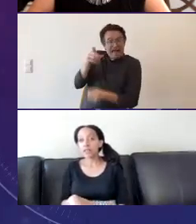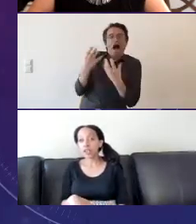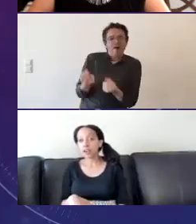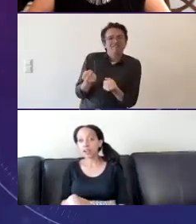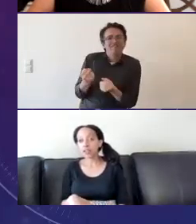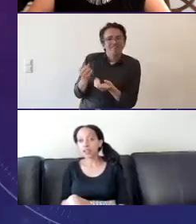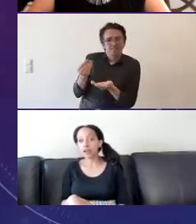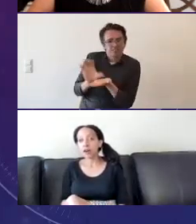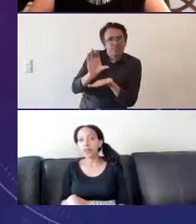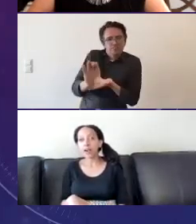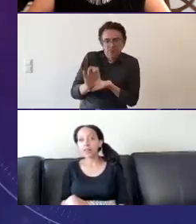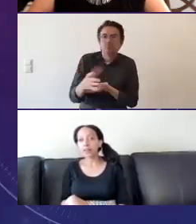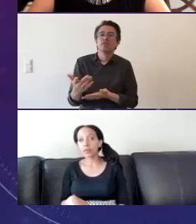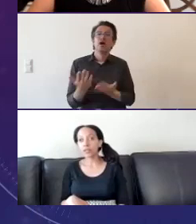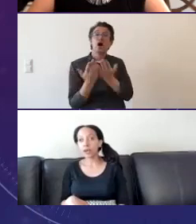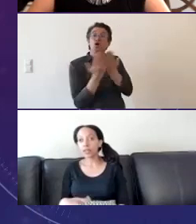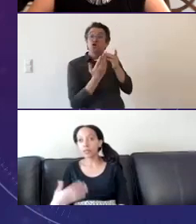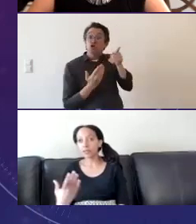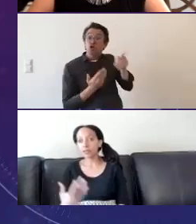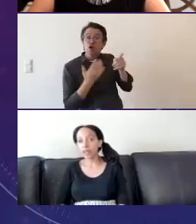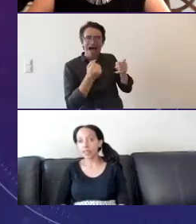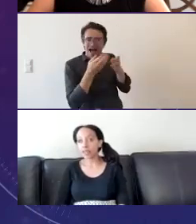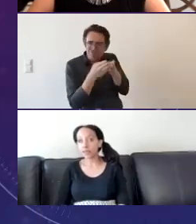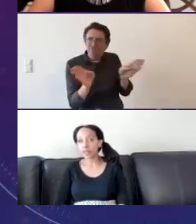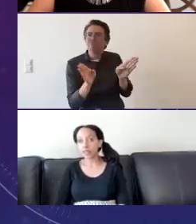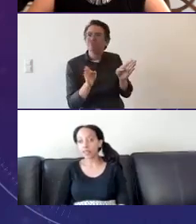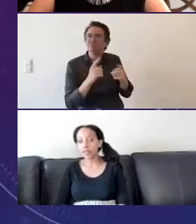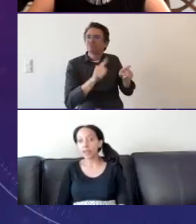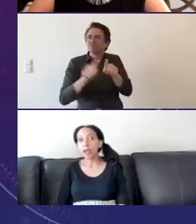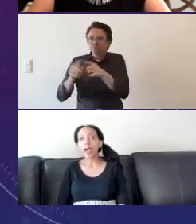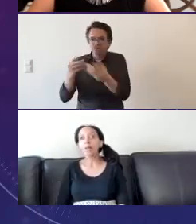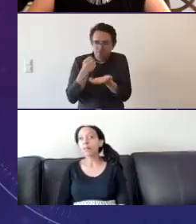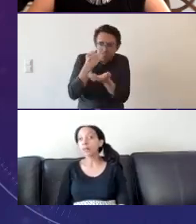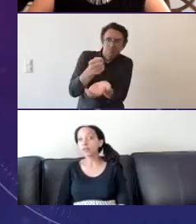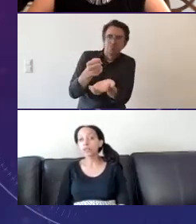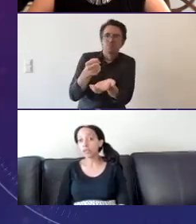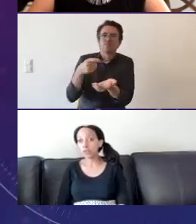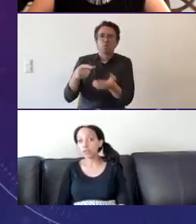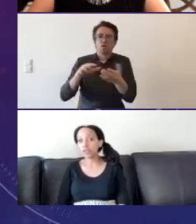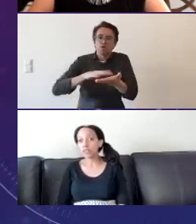charities around the world also provide these devices it makes a huge difference